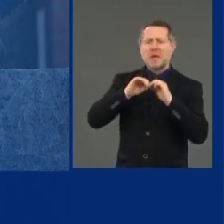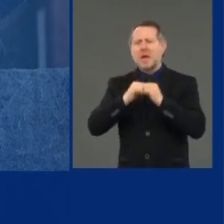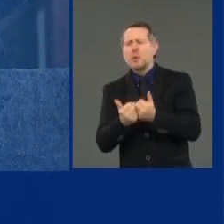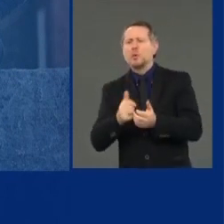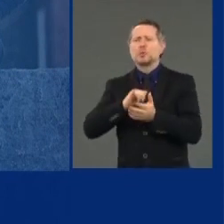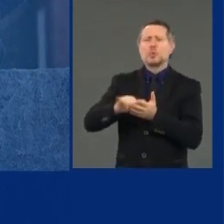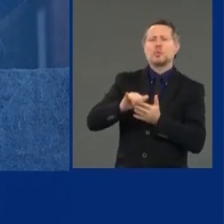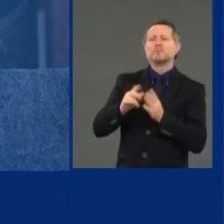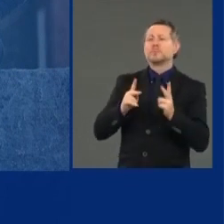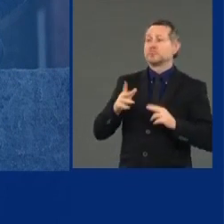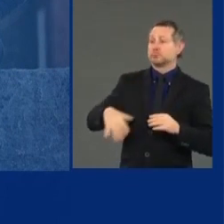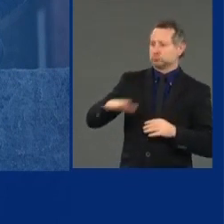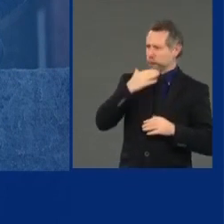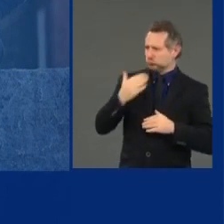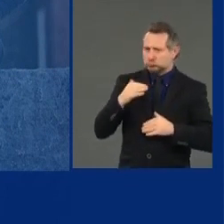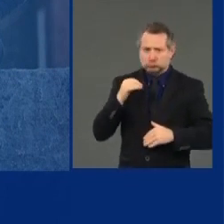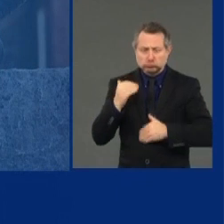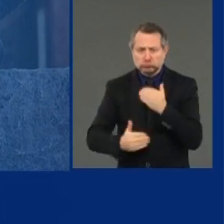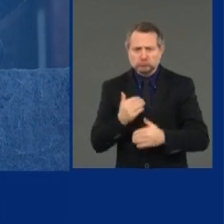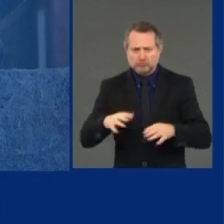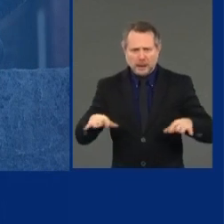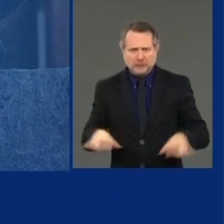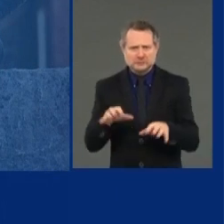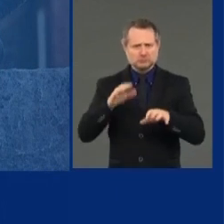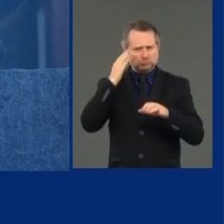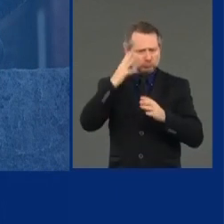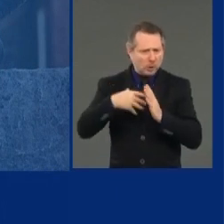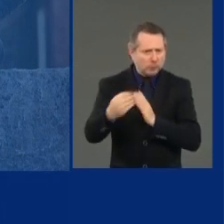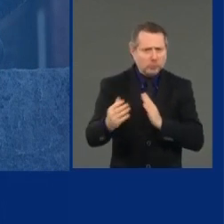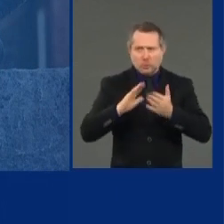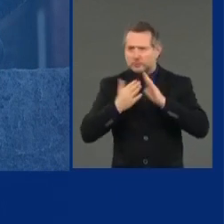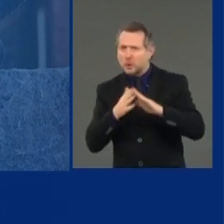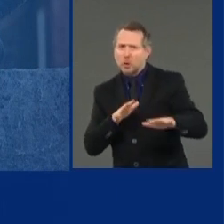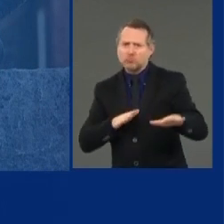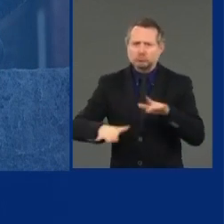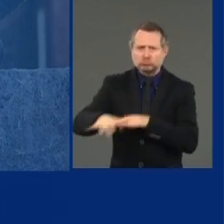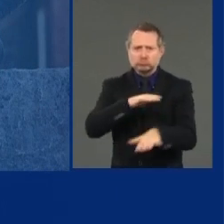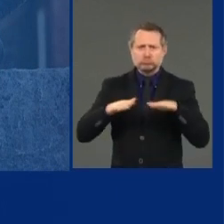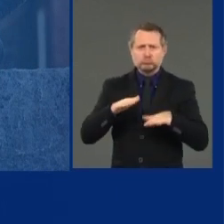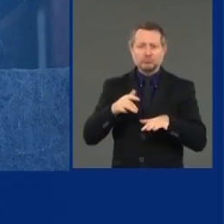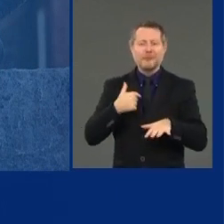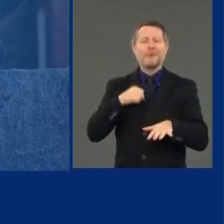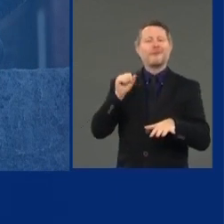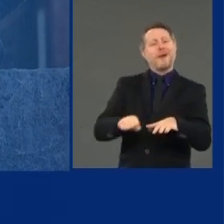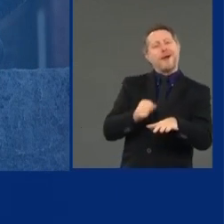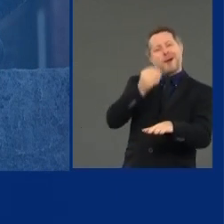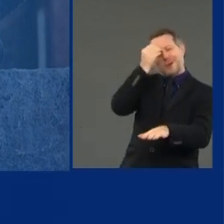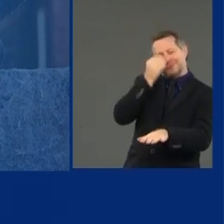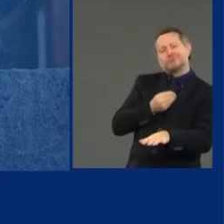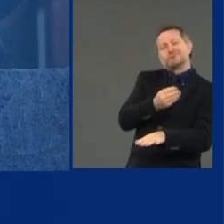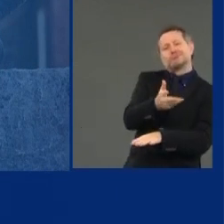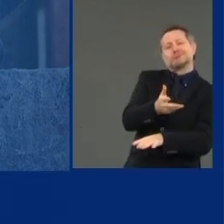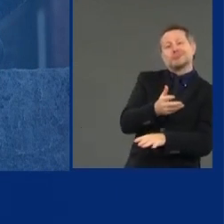RHETORICAL. IF YOU TELL ME HOW NEW YORKERS REACT WITH INCREASED ACTIVITY I